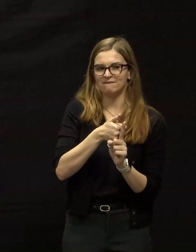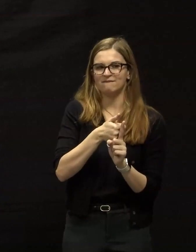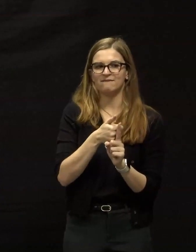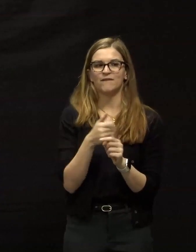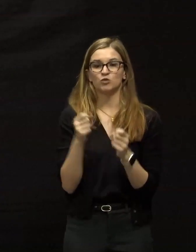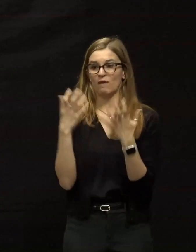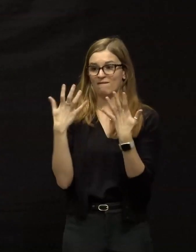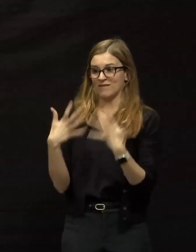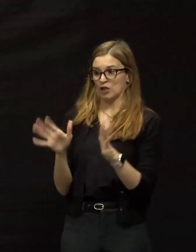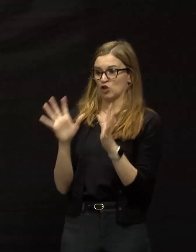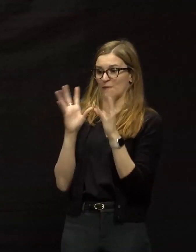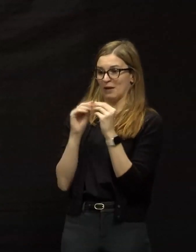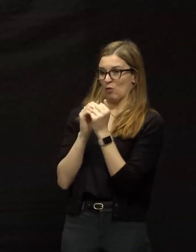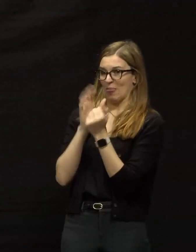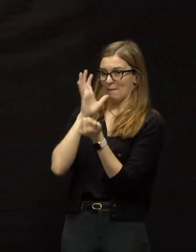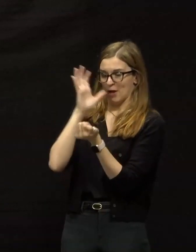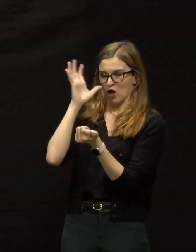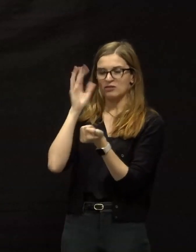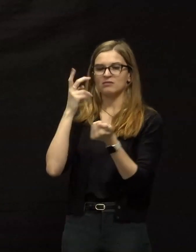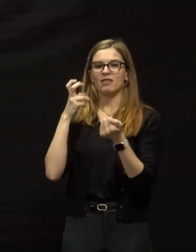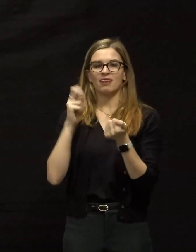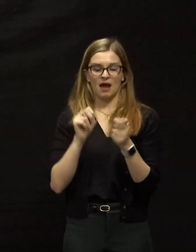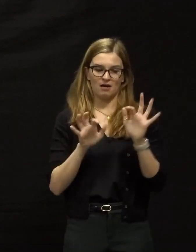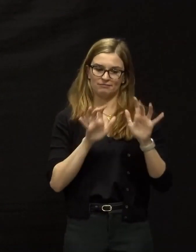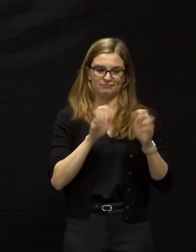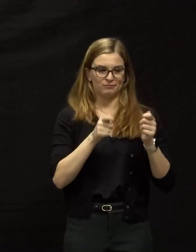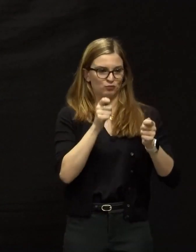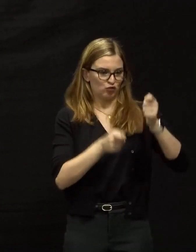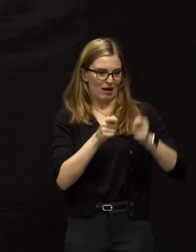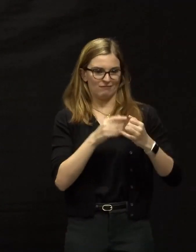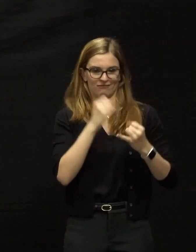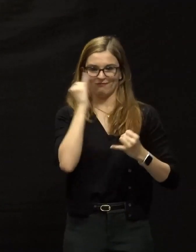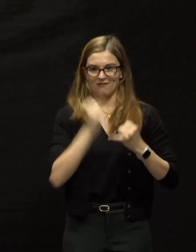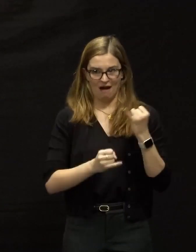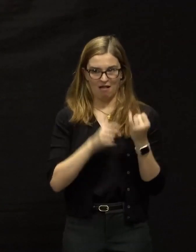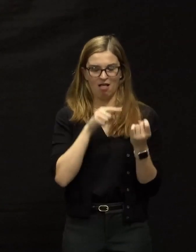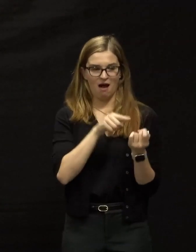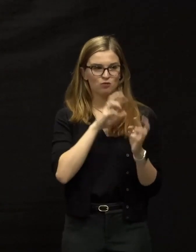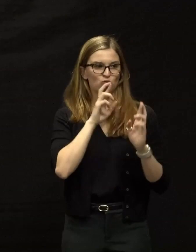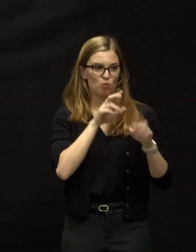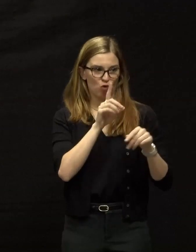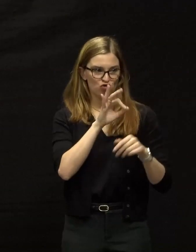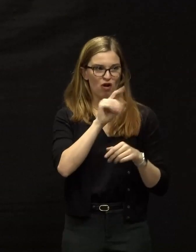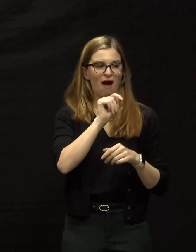and include that in the report as well. So after we met with the parents and family, we'll tweak that draft